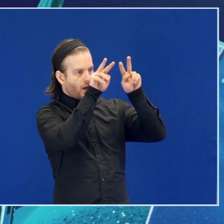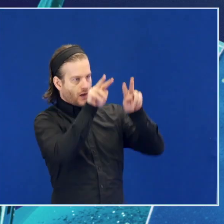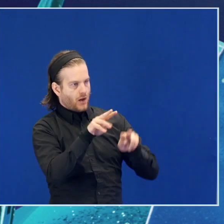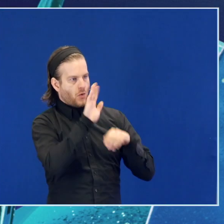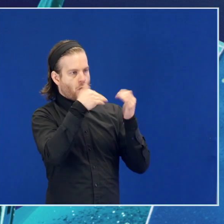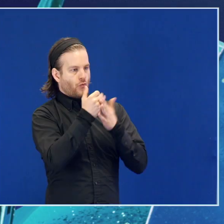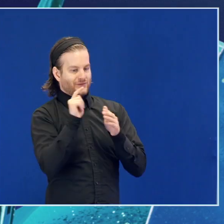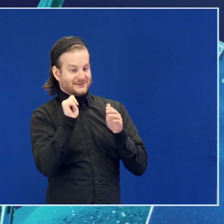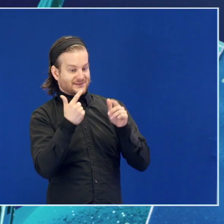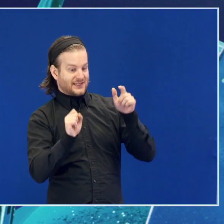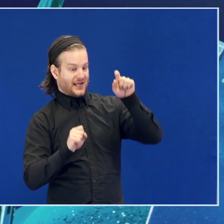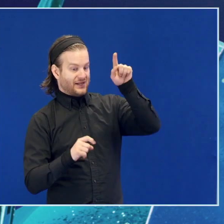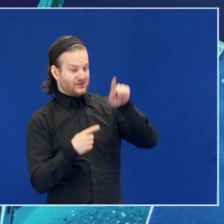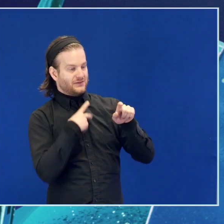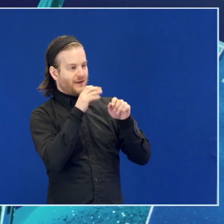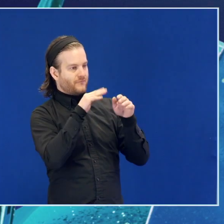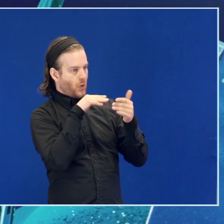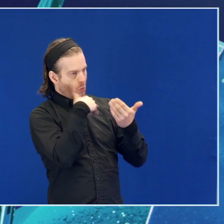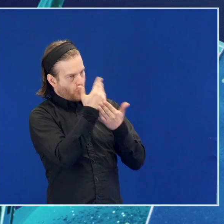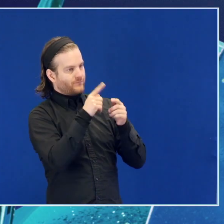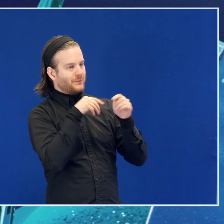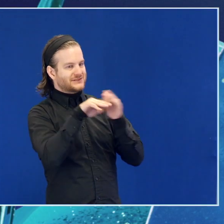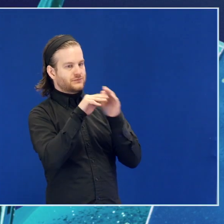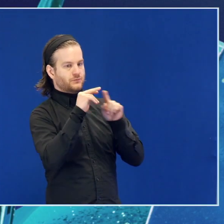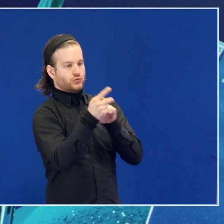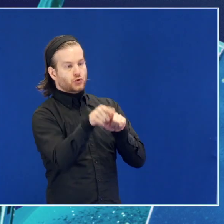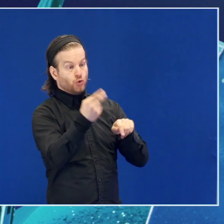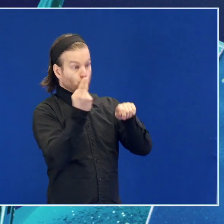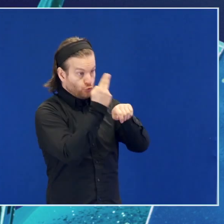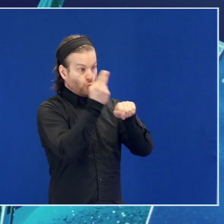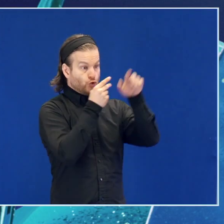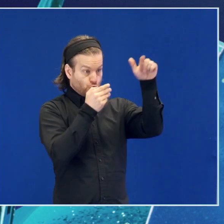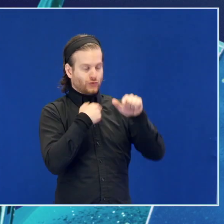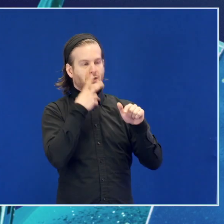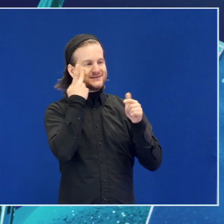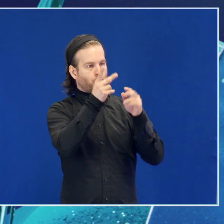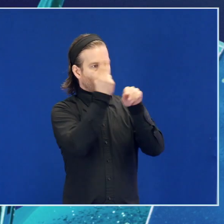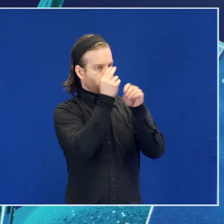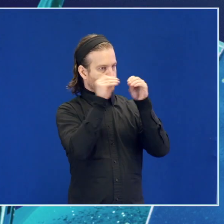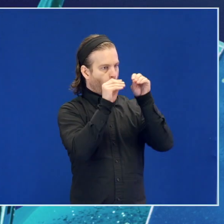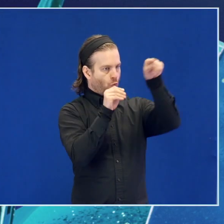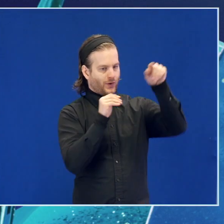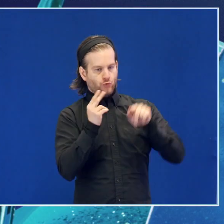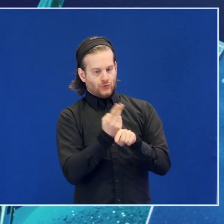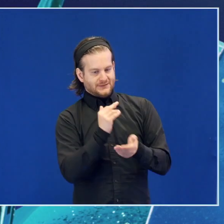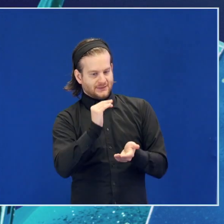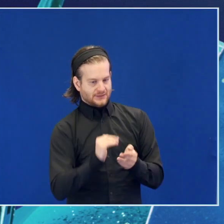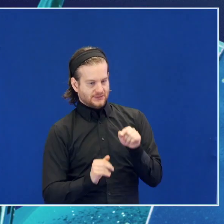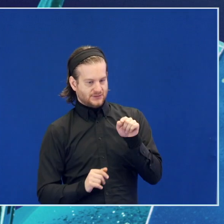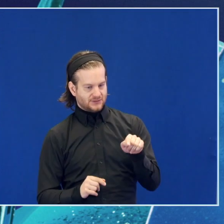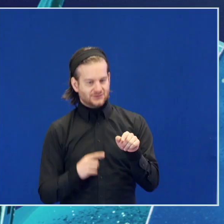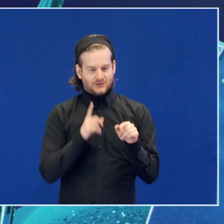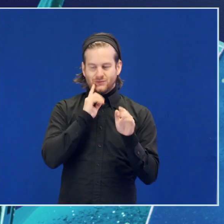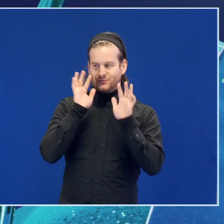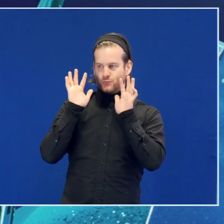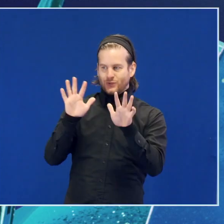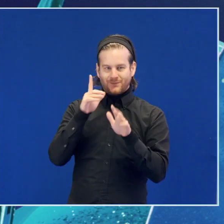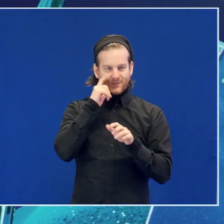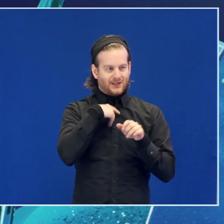I think when it comes to operationalizing across a company that makes products for people to purchase, right, to be able to measure the work we're doing